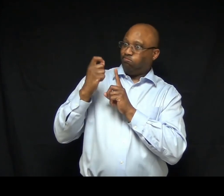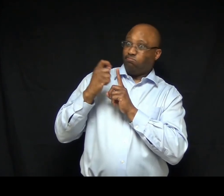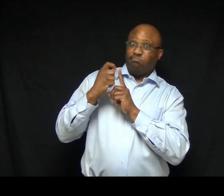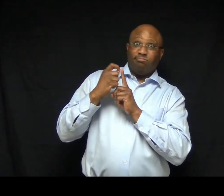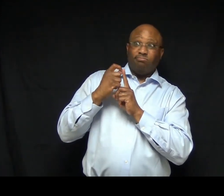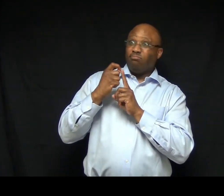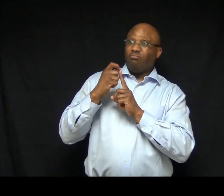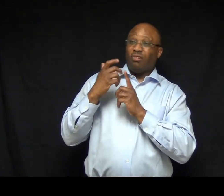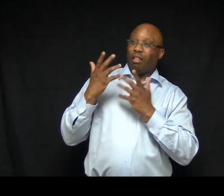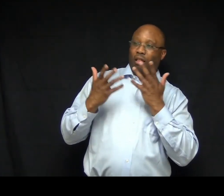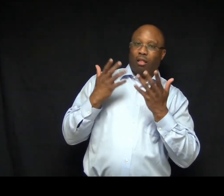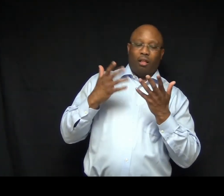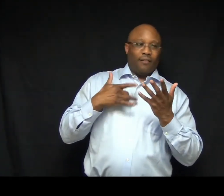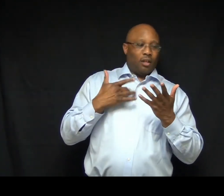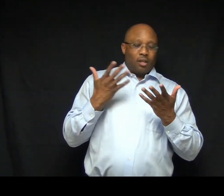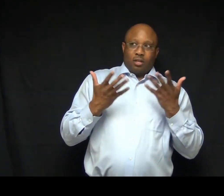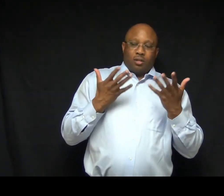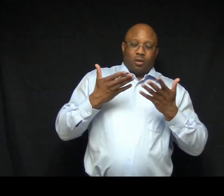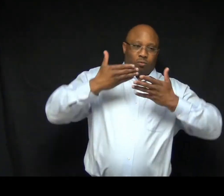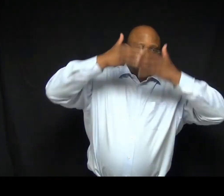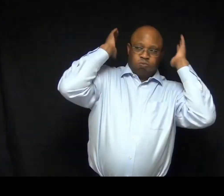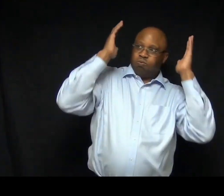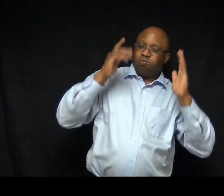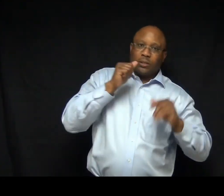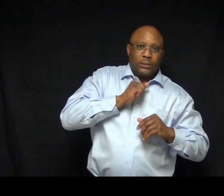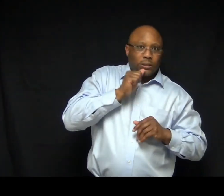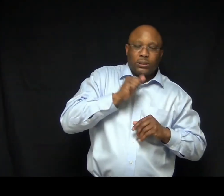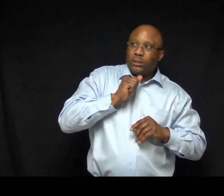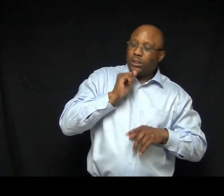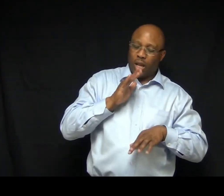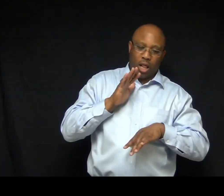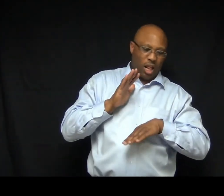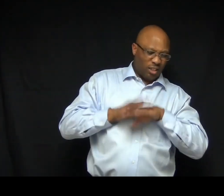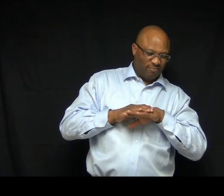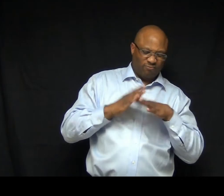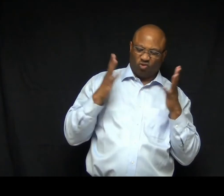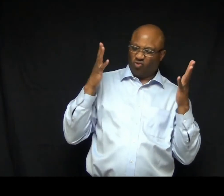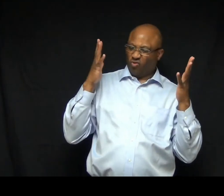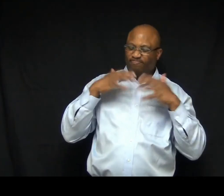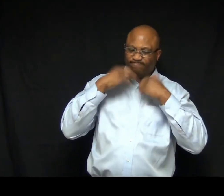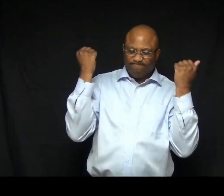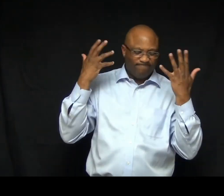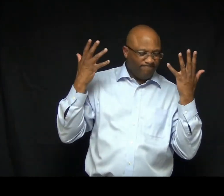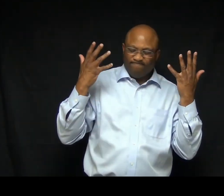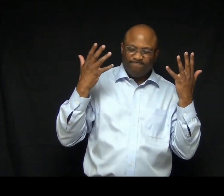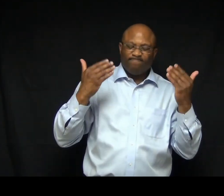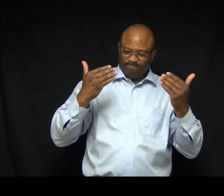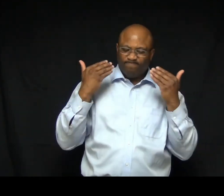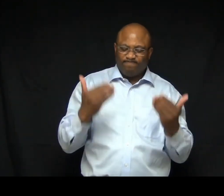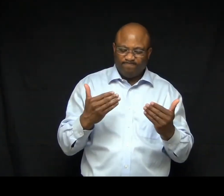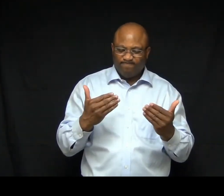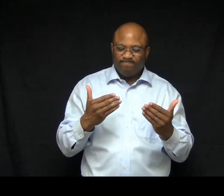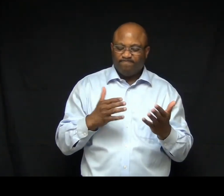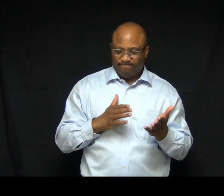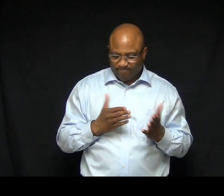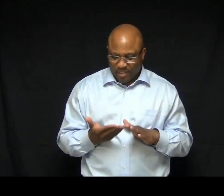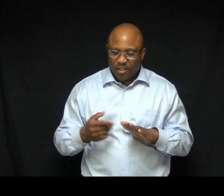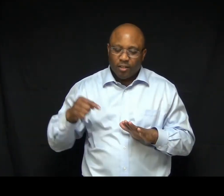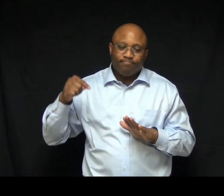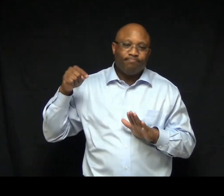were chronically bullied and no longer able to deal with